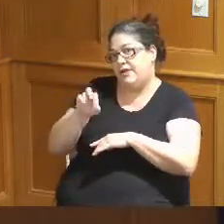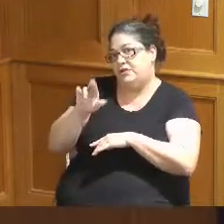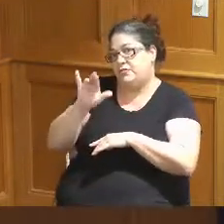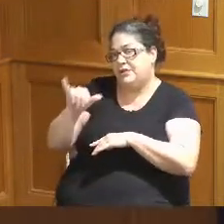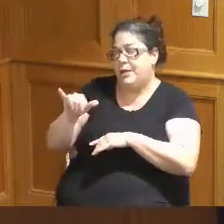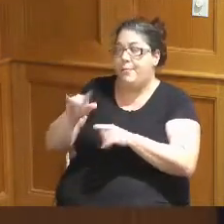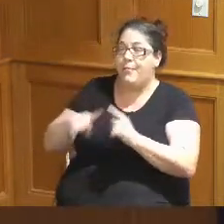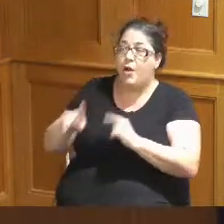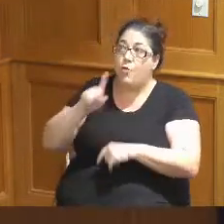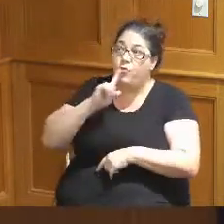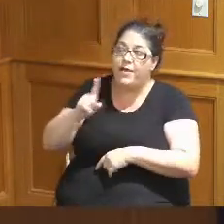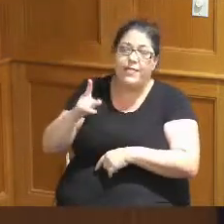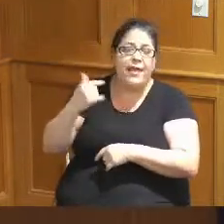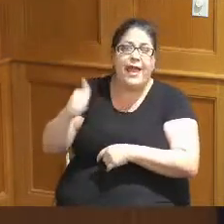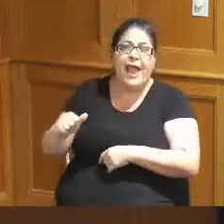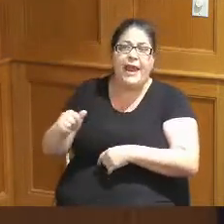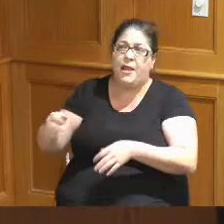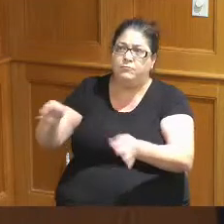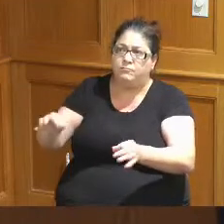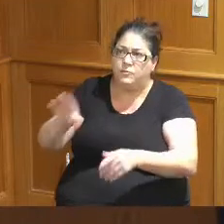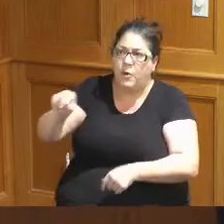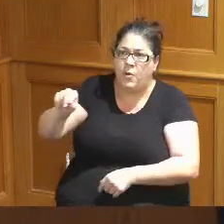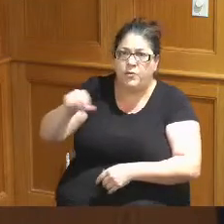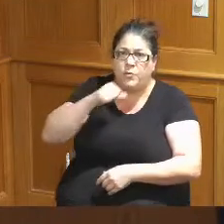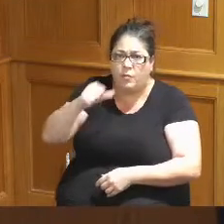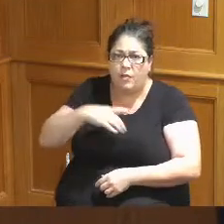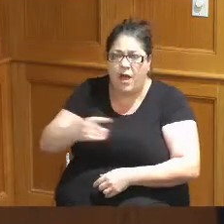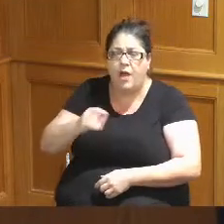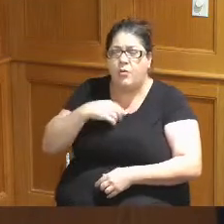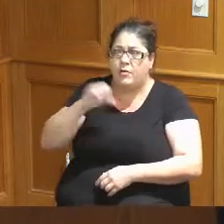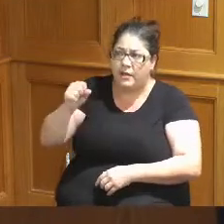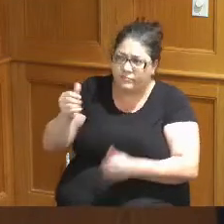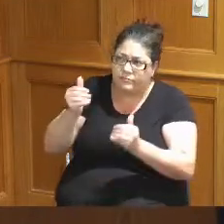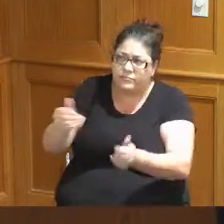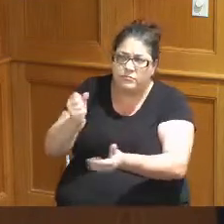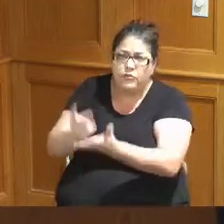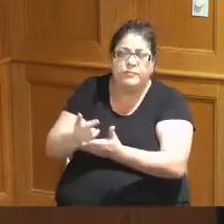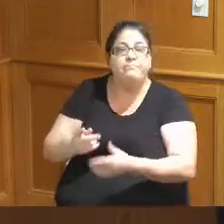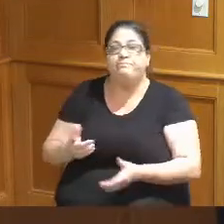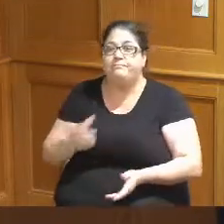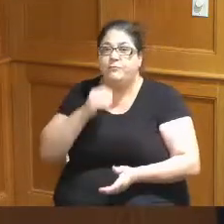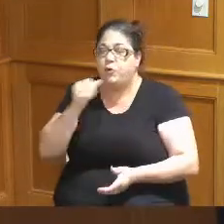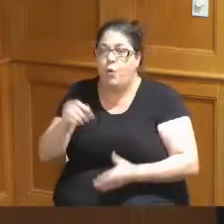meat on the bone the Administrator has appealed the decision of the Department of Transportation